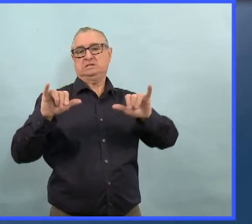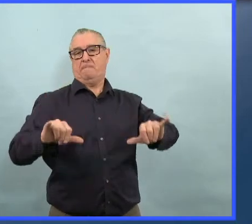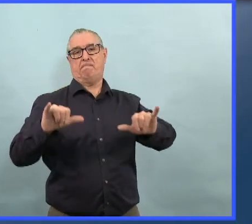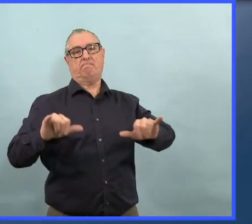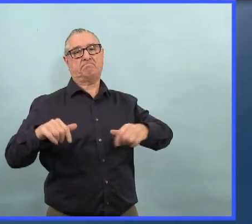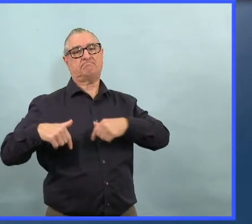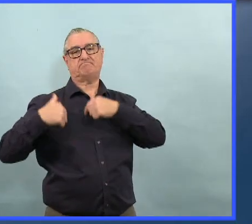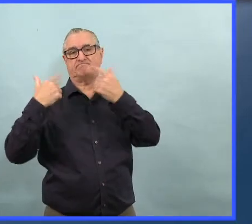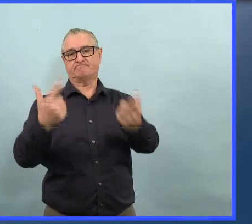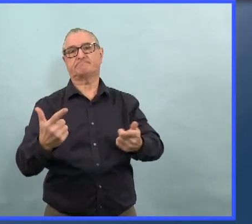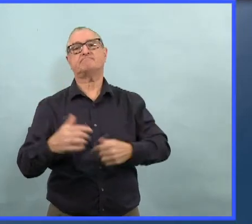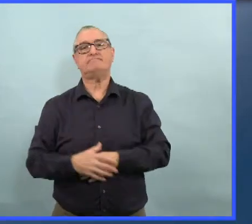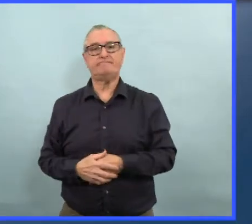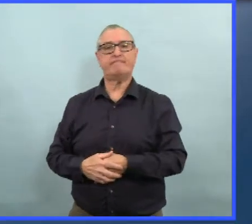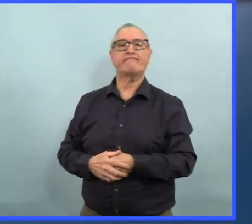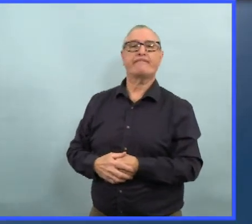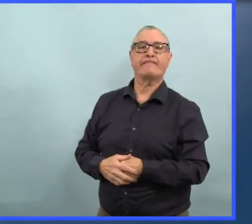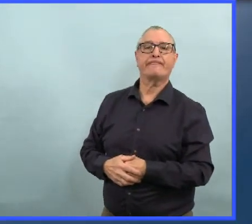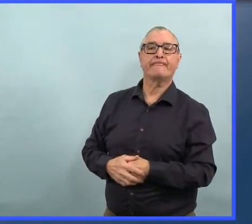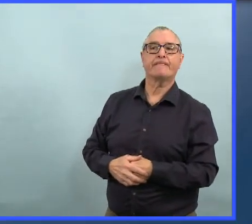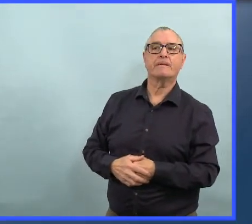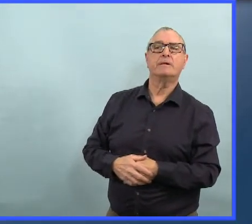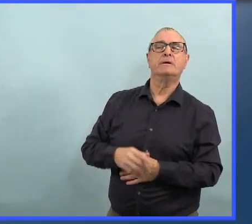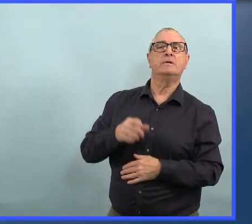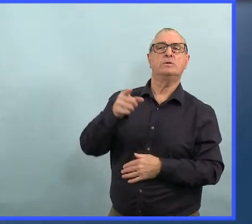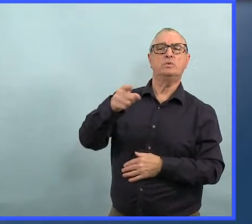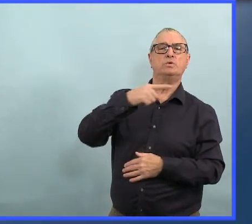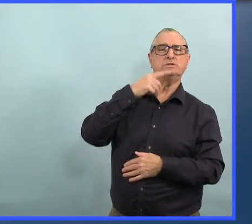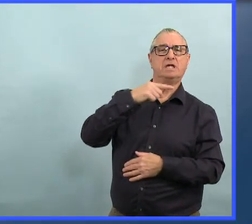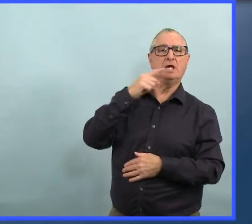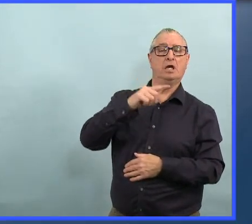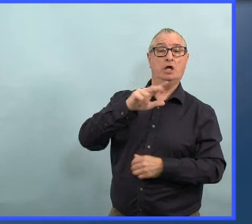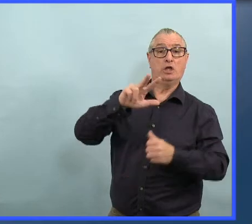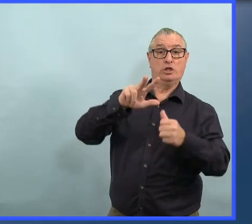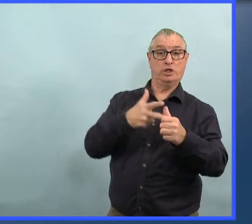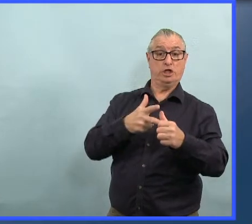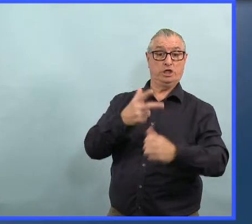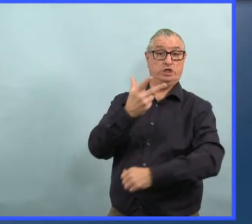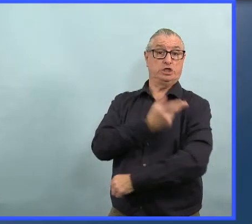of a third dose of the vaccine is would the province ever consider maybe having